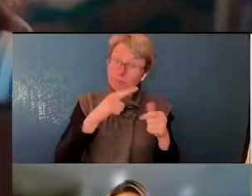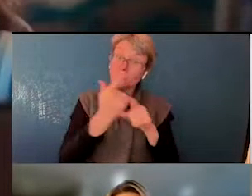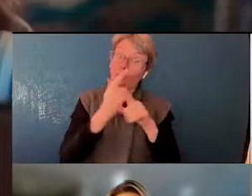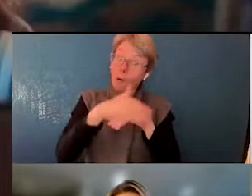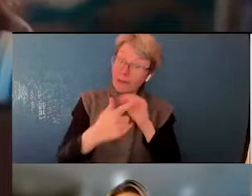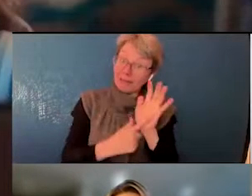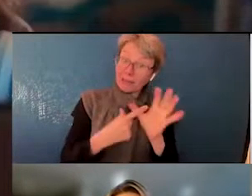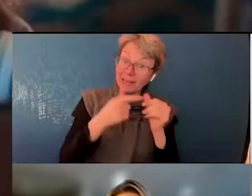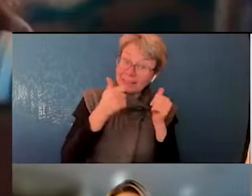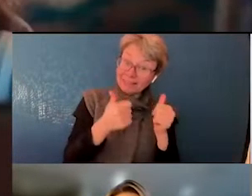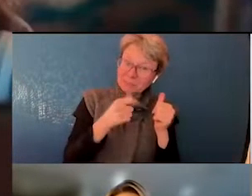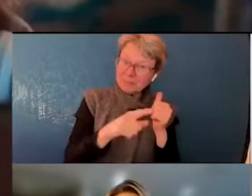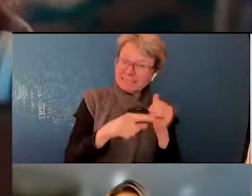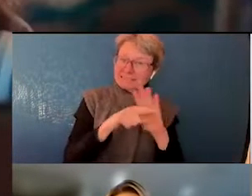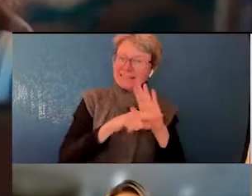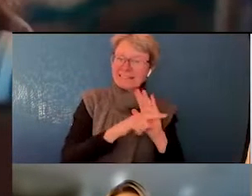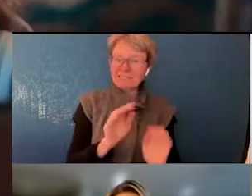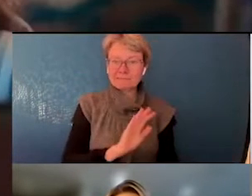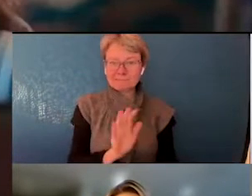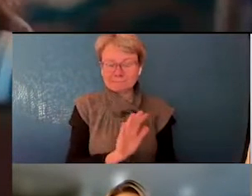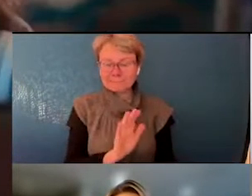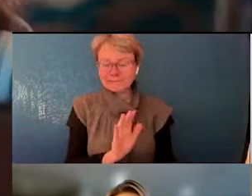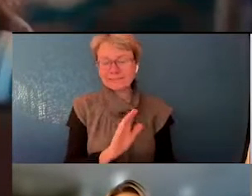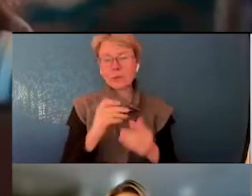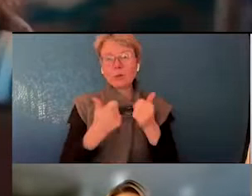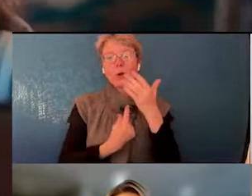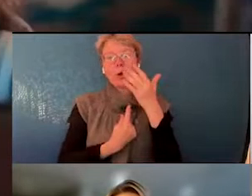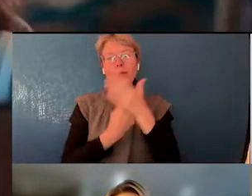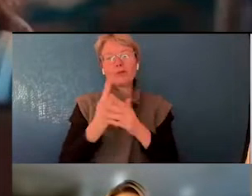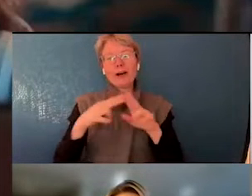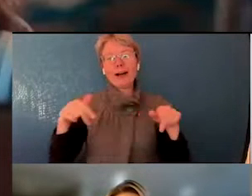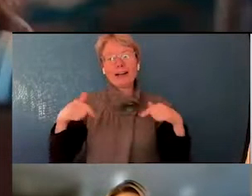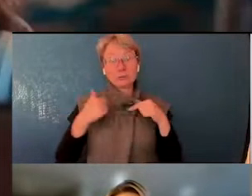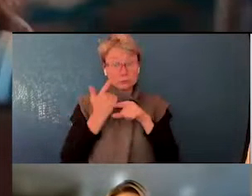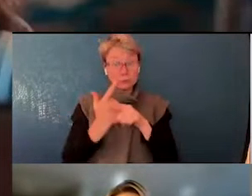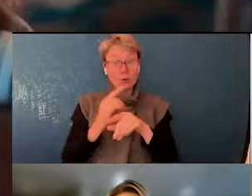such a negative way so this is a good opportunity for us to um have a discussion about what we think